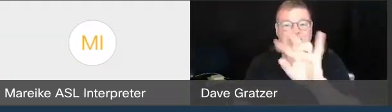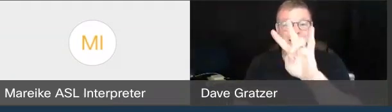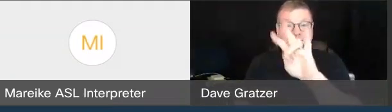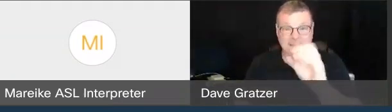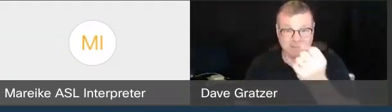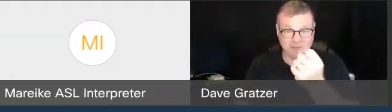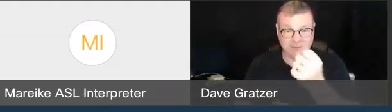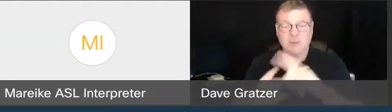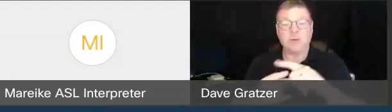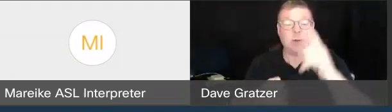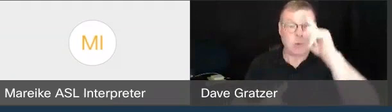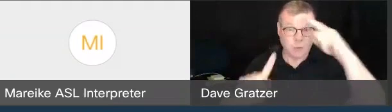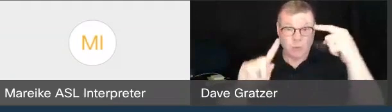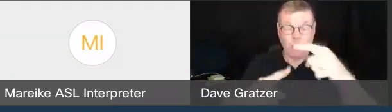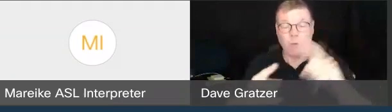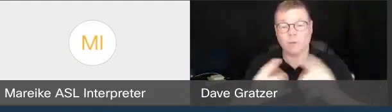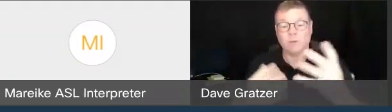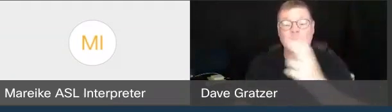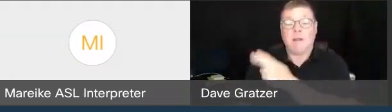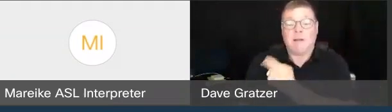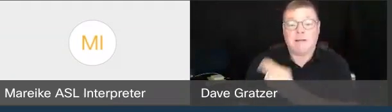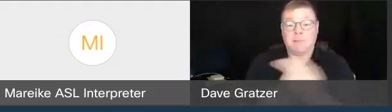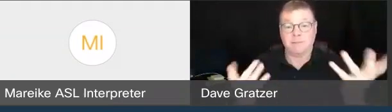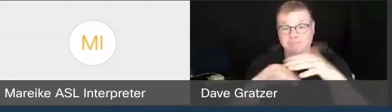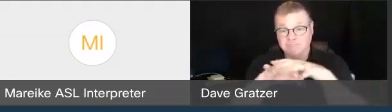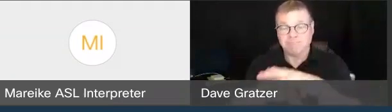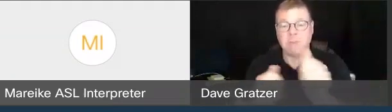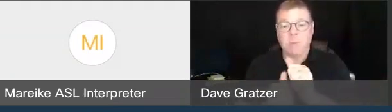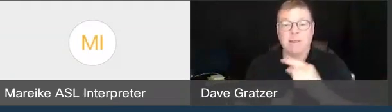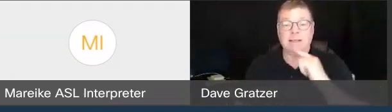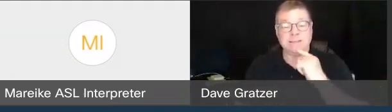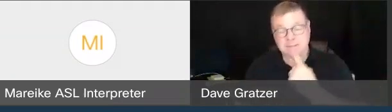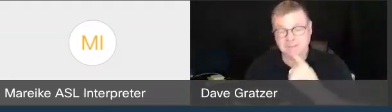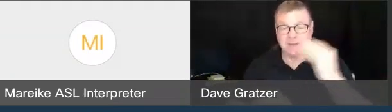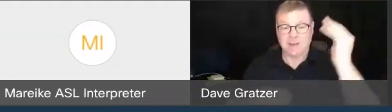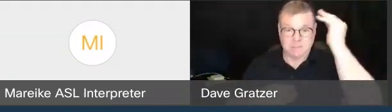of integrating hospitalized individuals with severe mental illness into the community. This